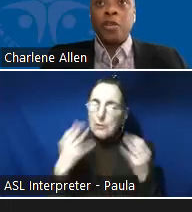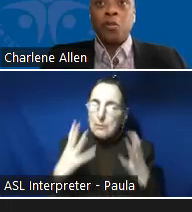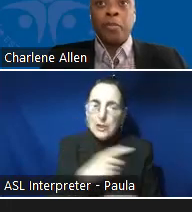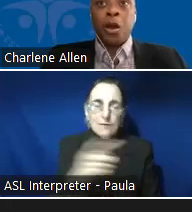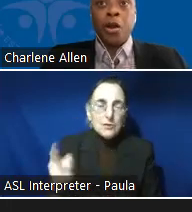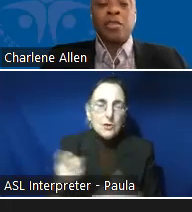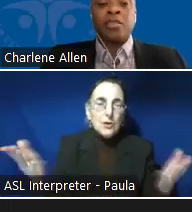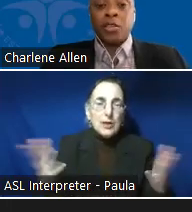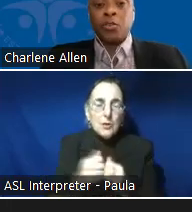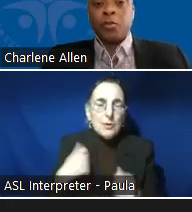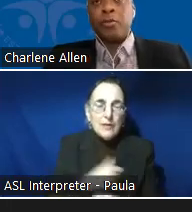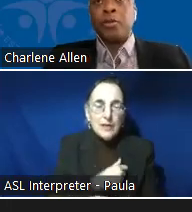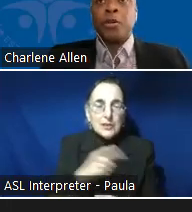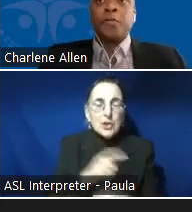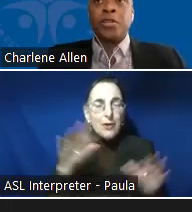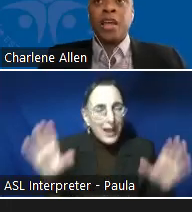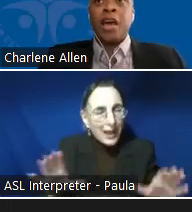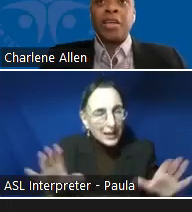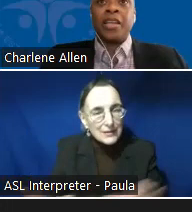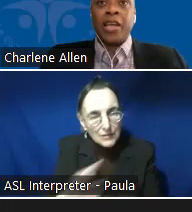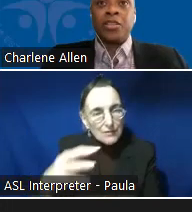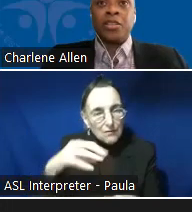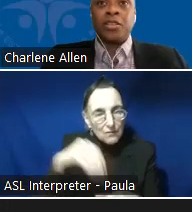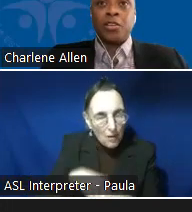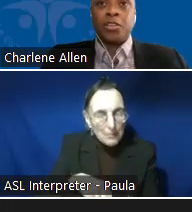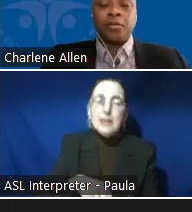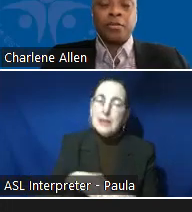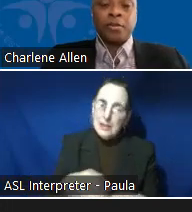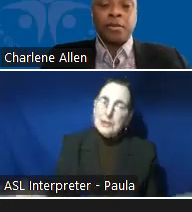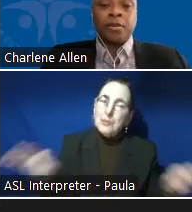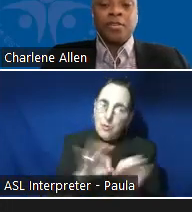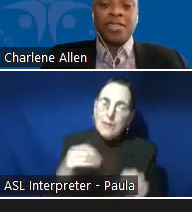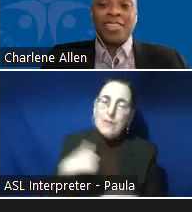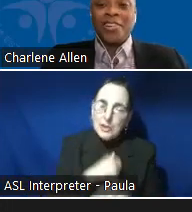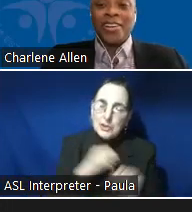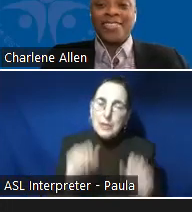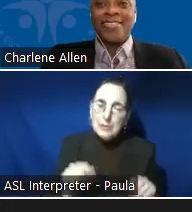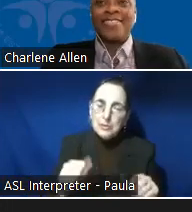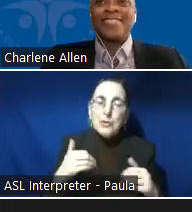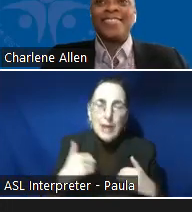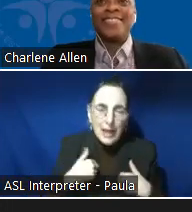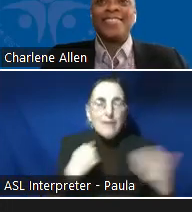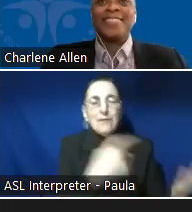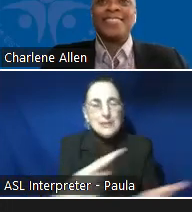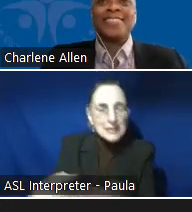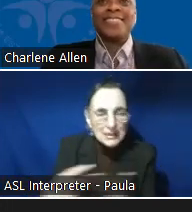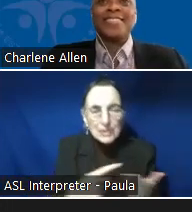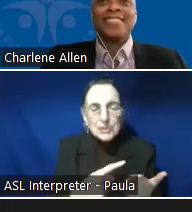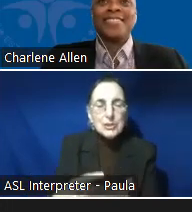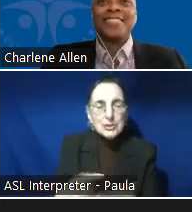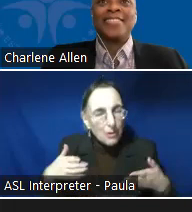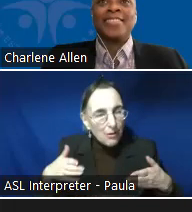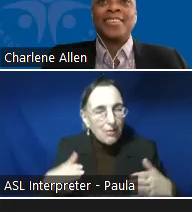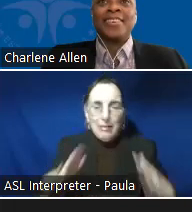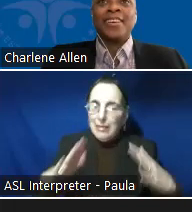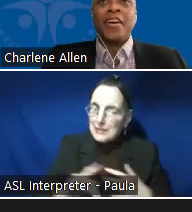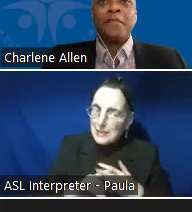the webinar is essential for us to have an engaging discussion and let's get started.